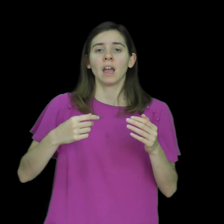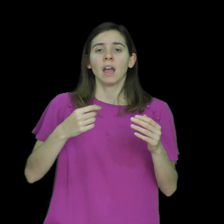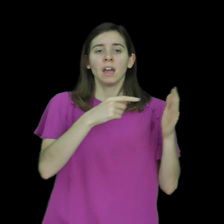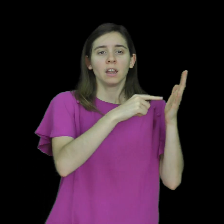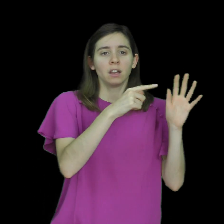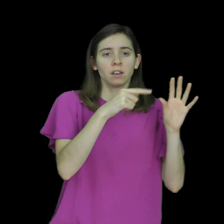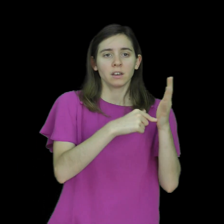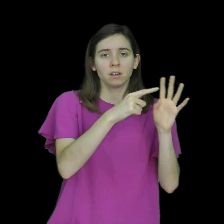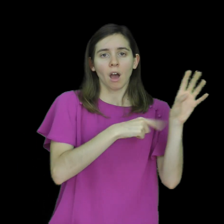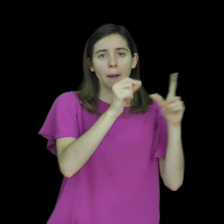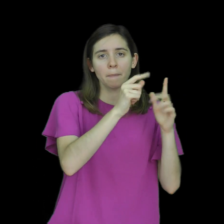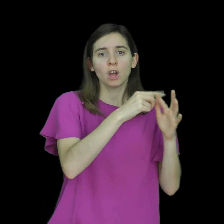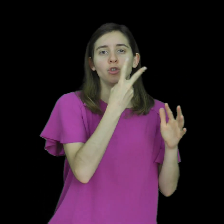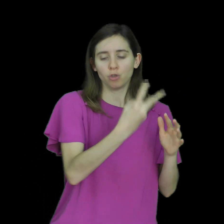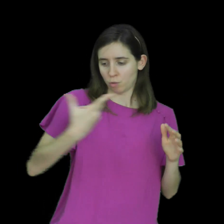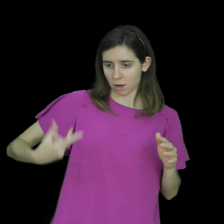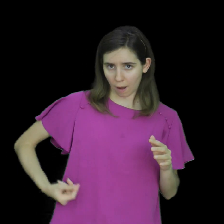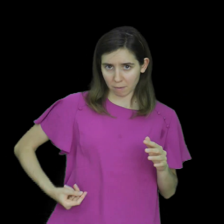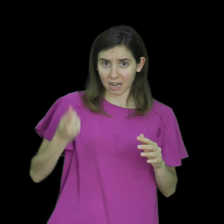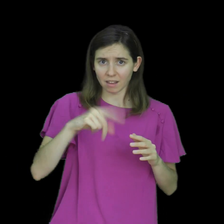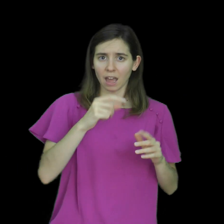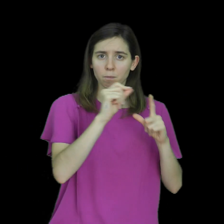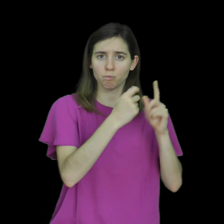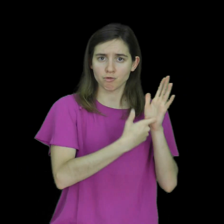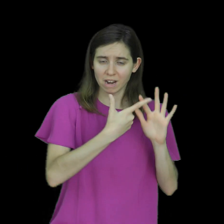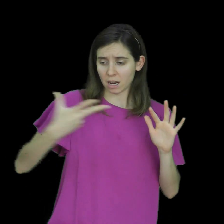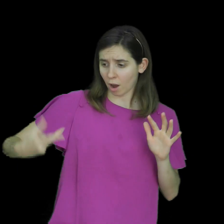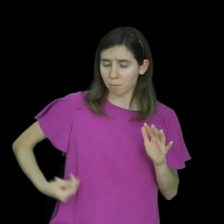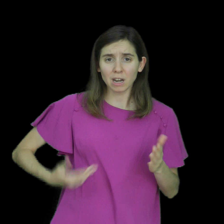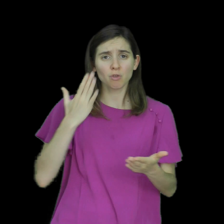diabetes and prediabetes are reversible.